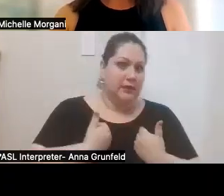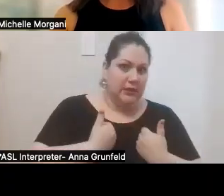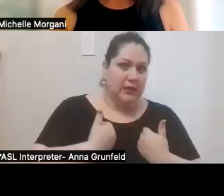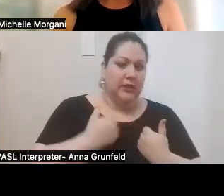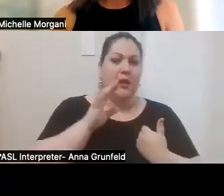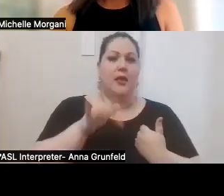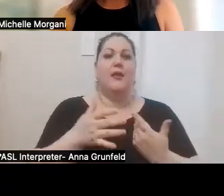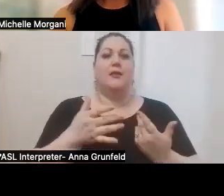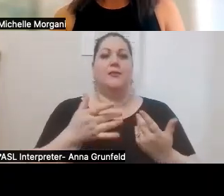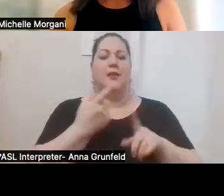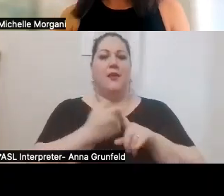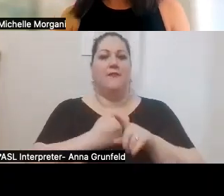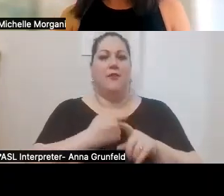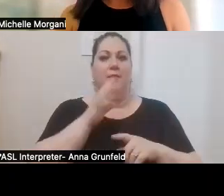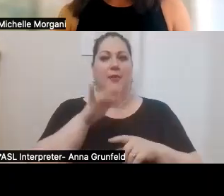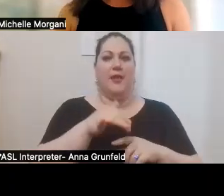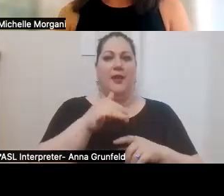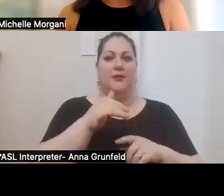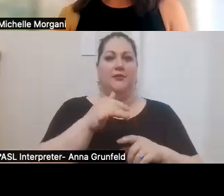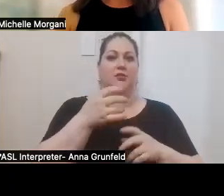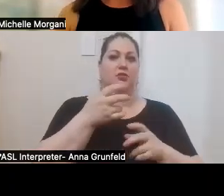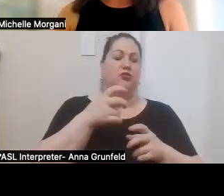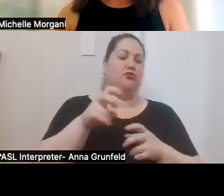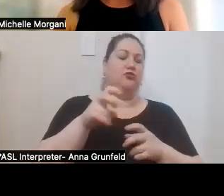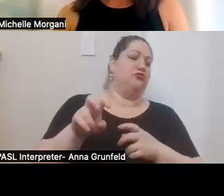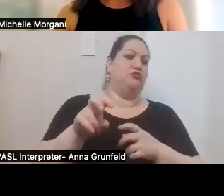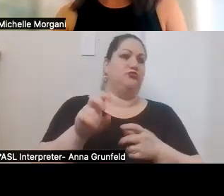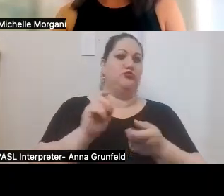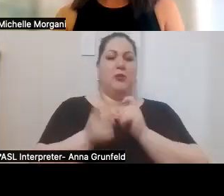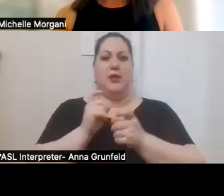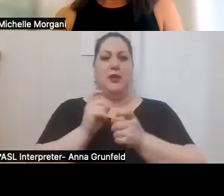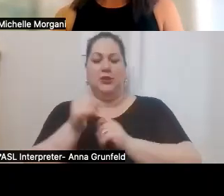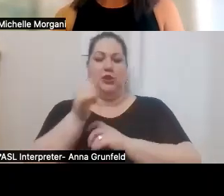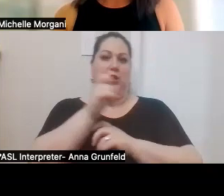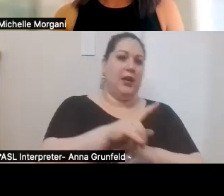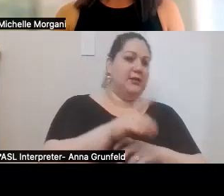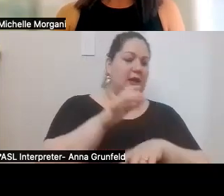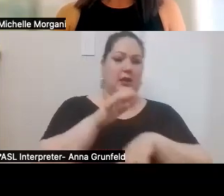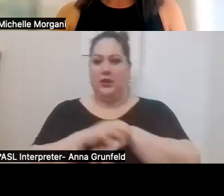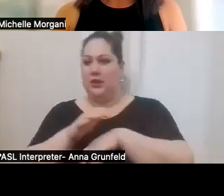ASL and English and recognizing that many individuals who are deaf learn